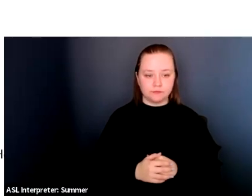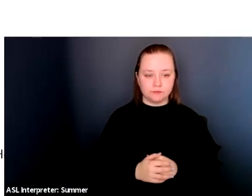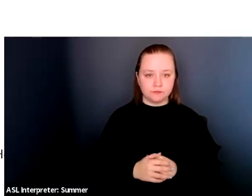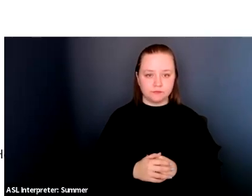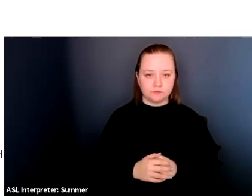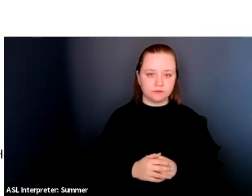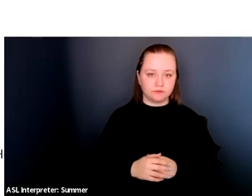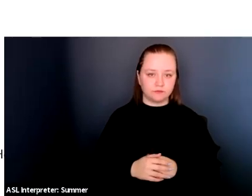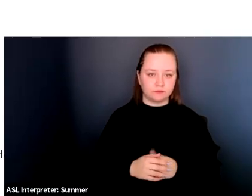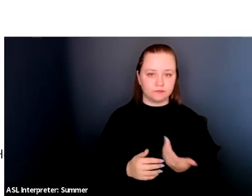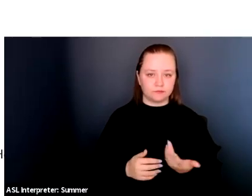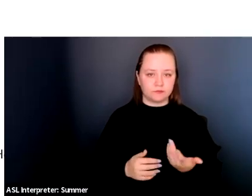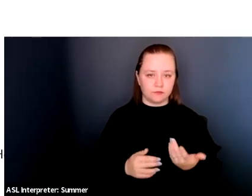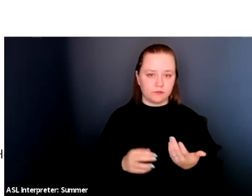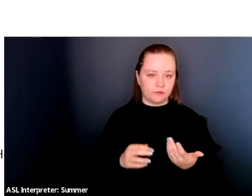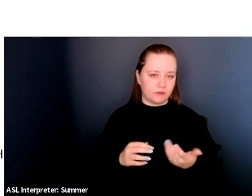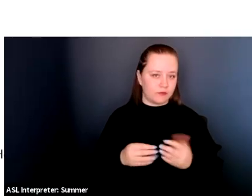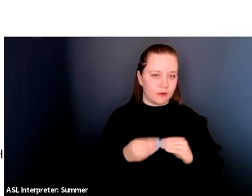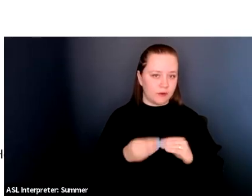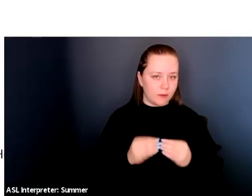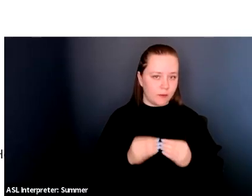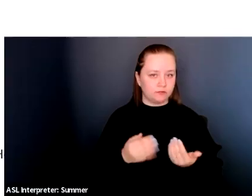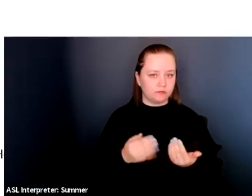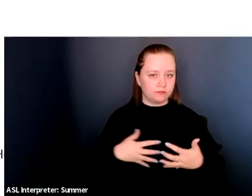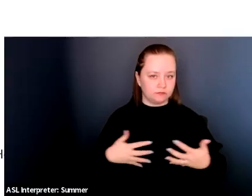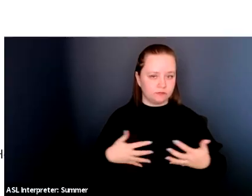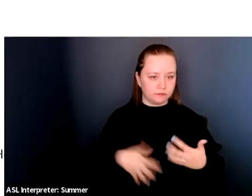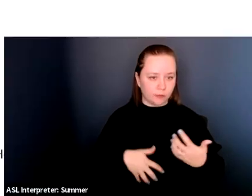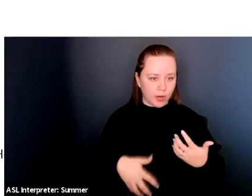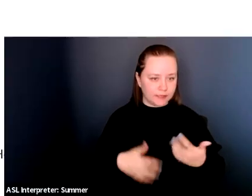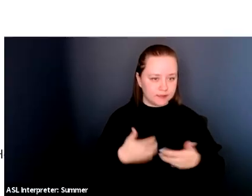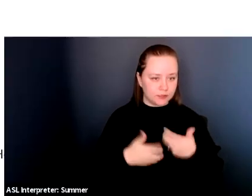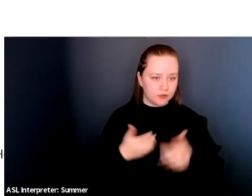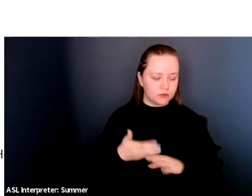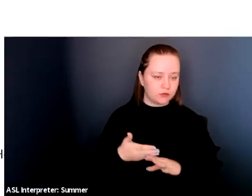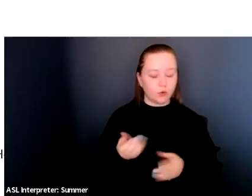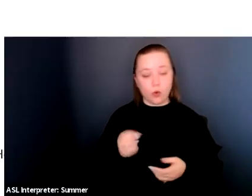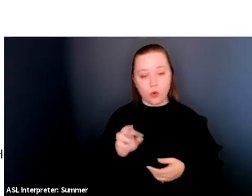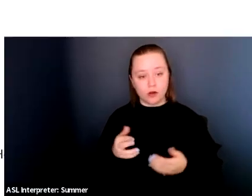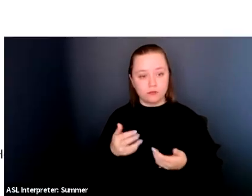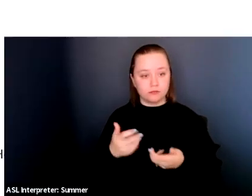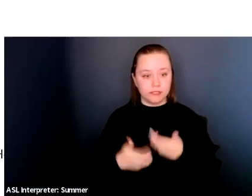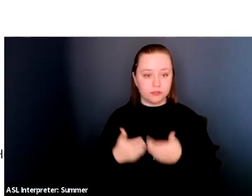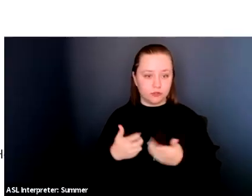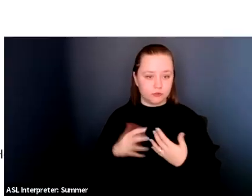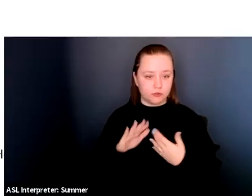pregnancy issues with someone's health before they become pregnant is higher in people with